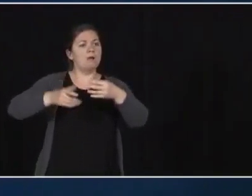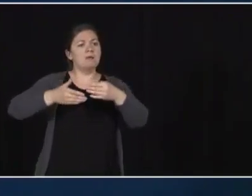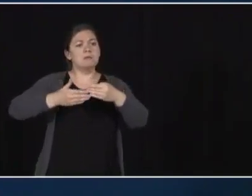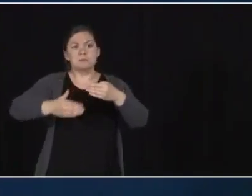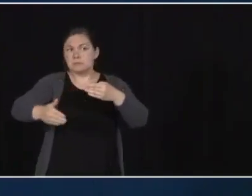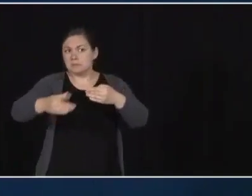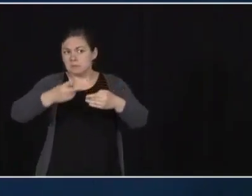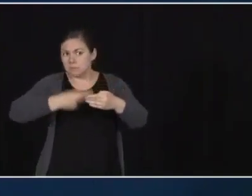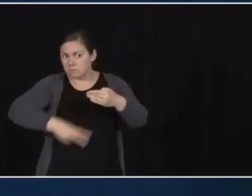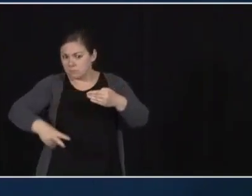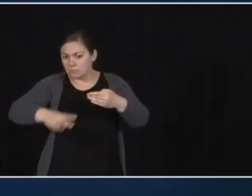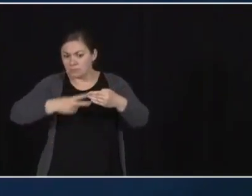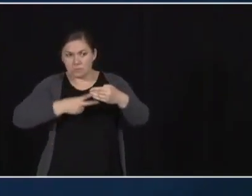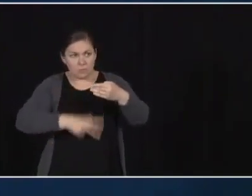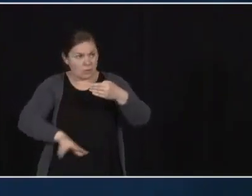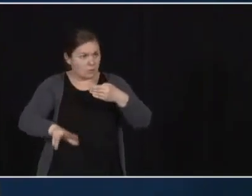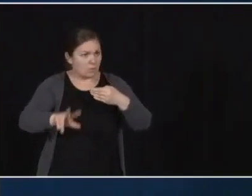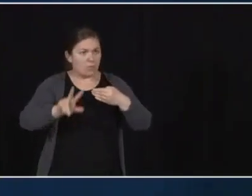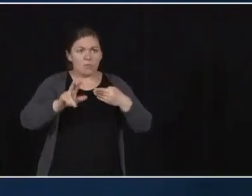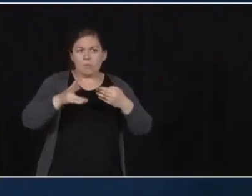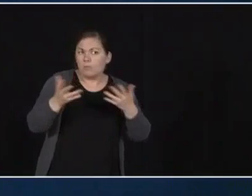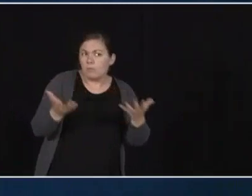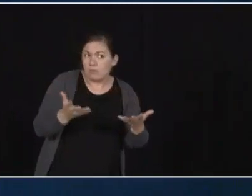will look.